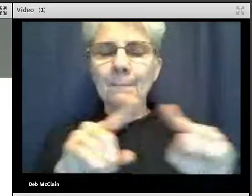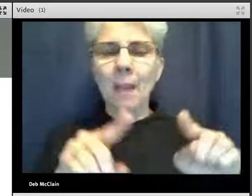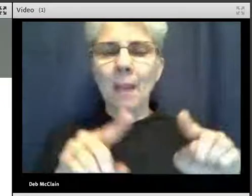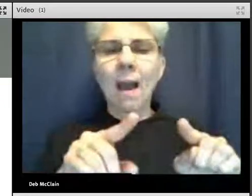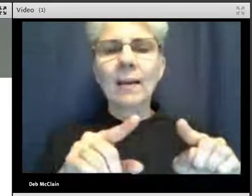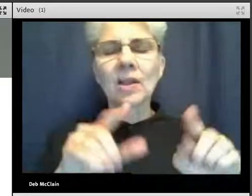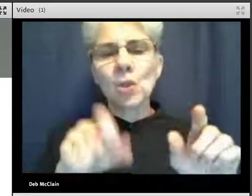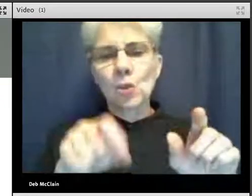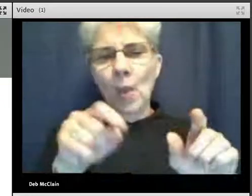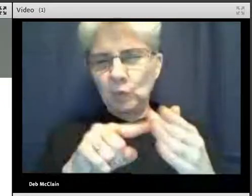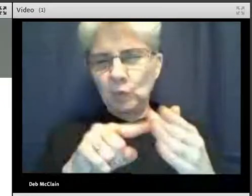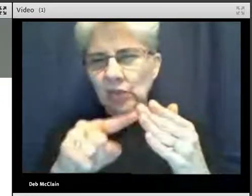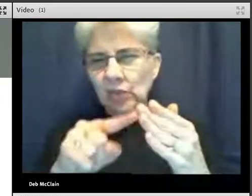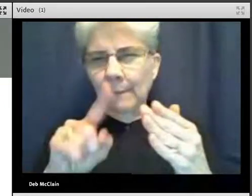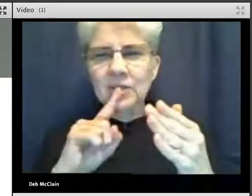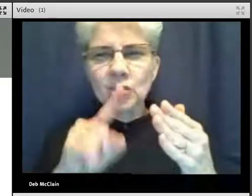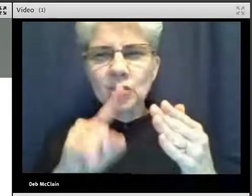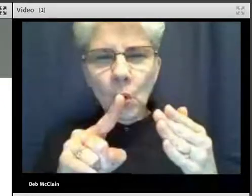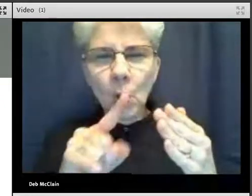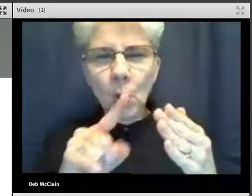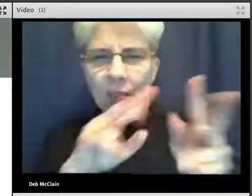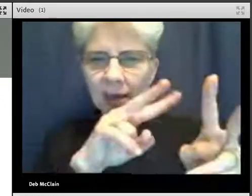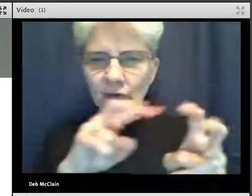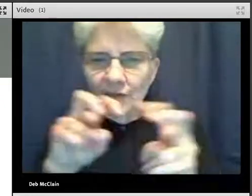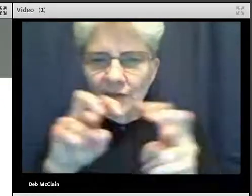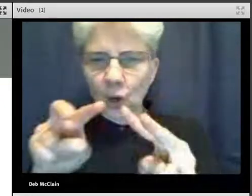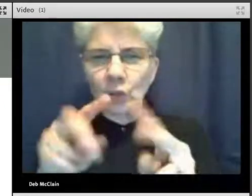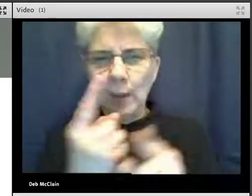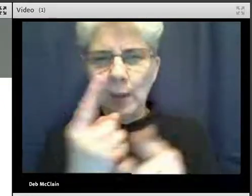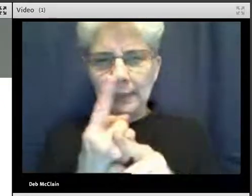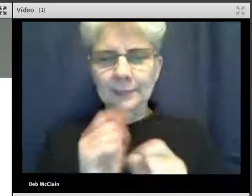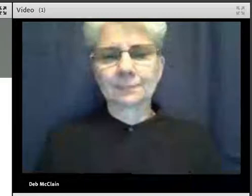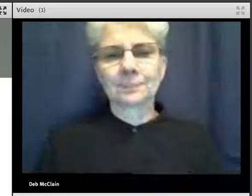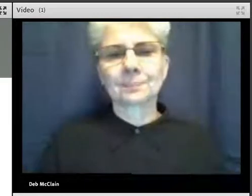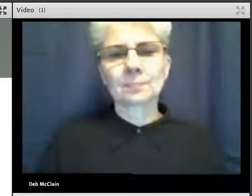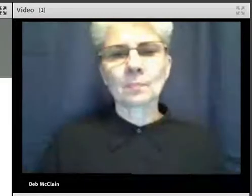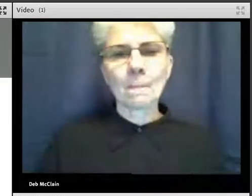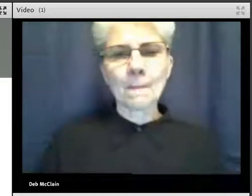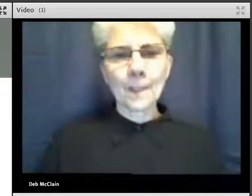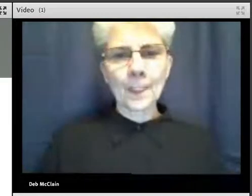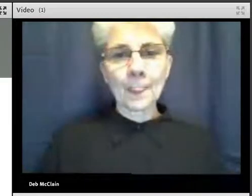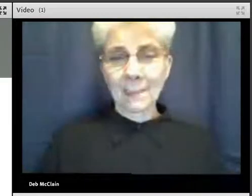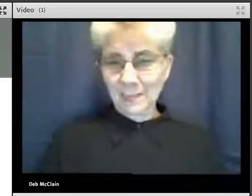but you're going to have to check them to make sure they came over correctly.